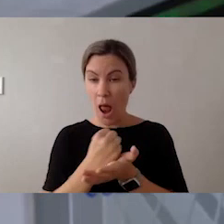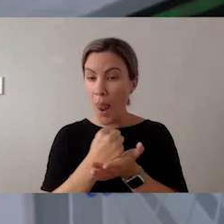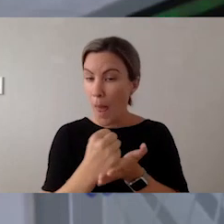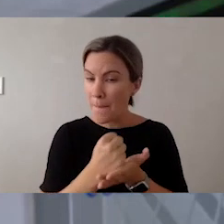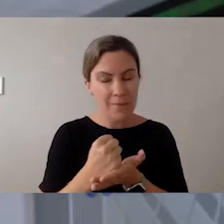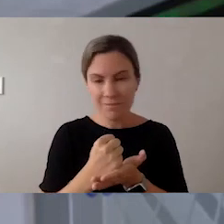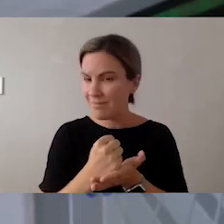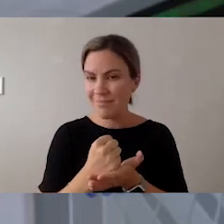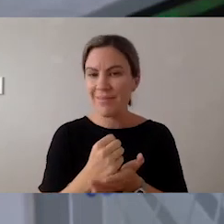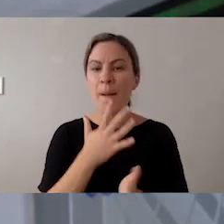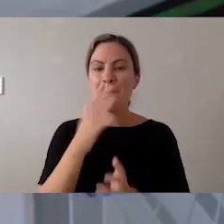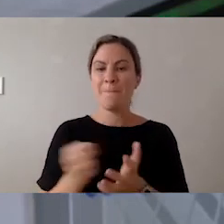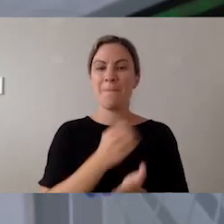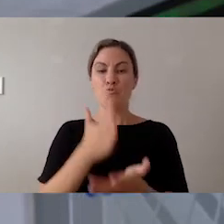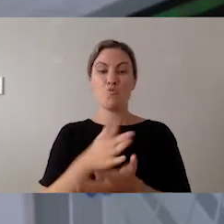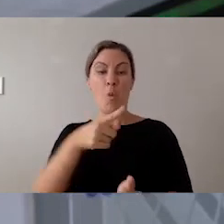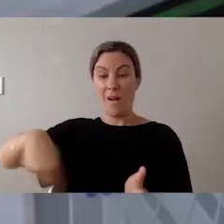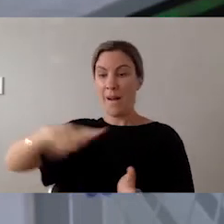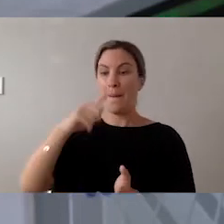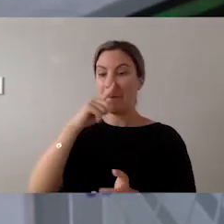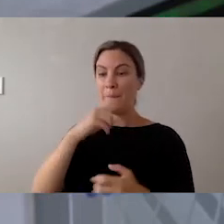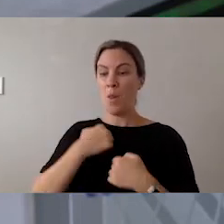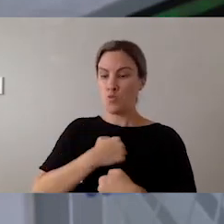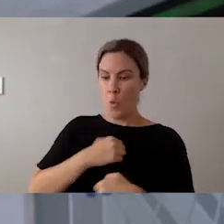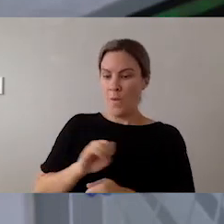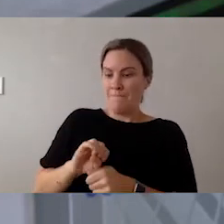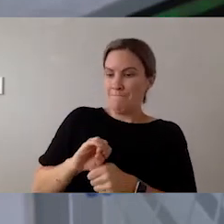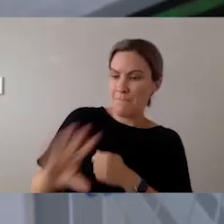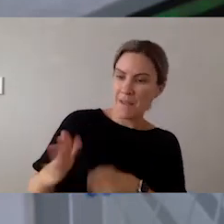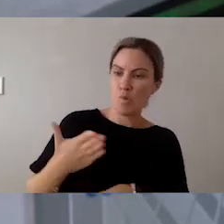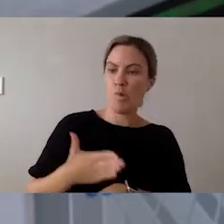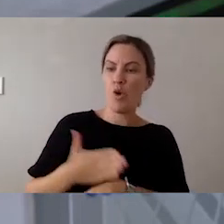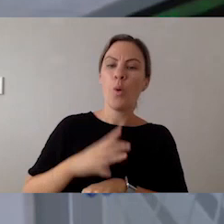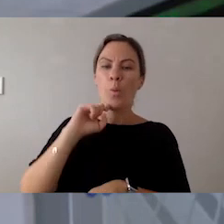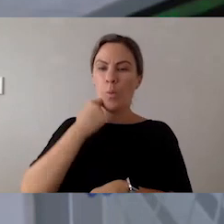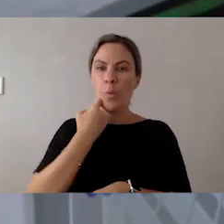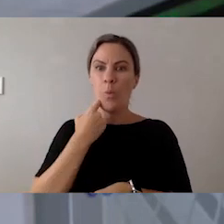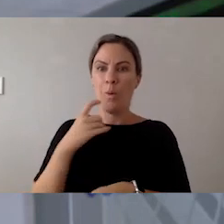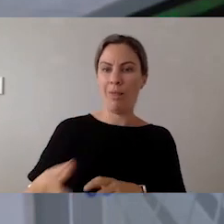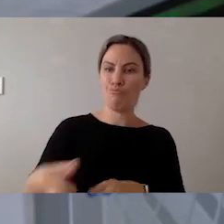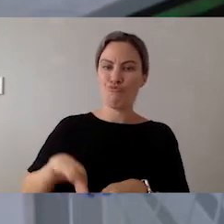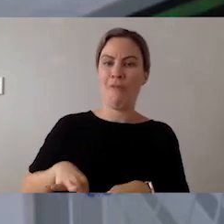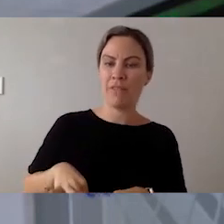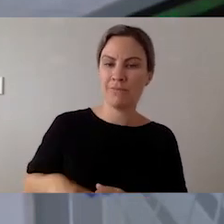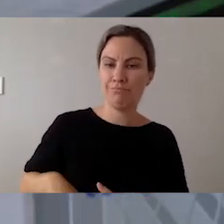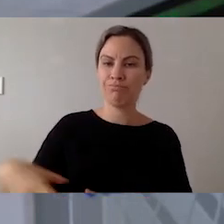their best. We need to think about this line, this gap between - "Are